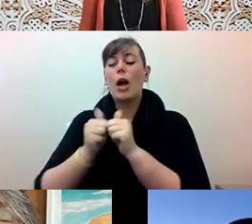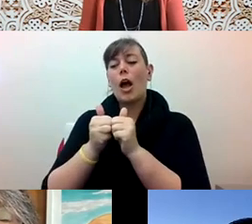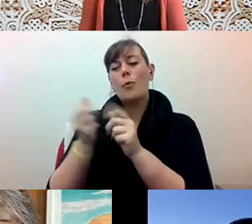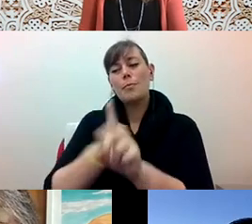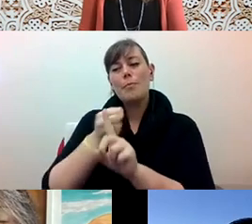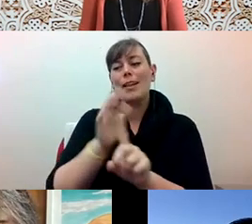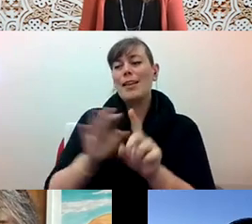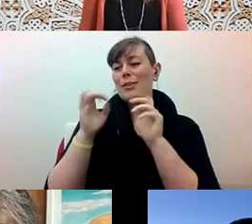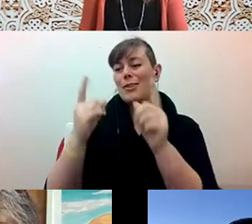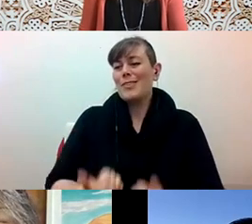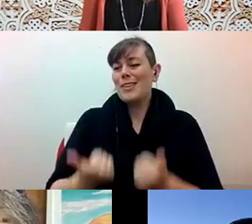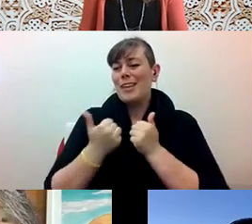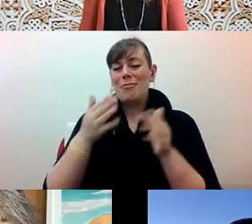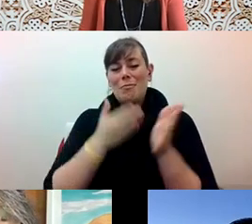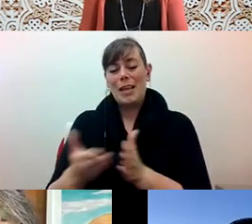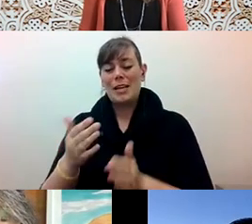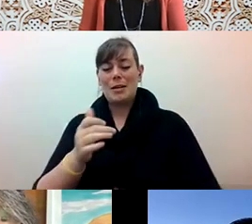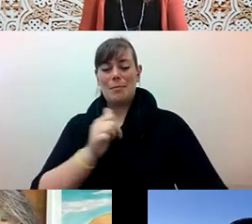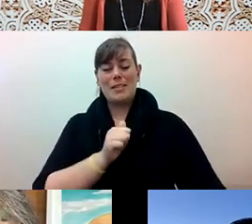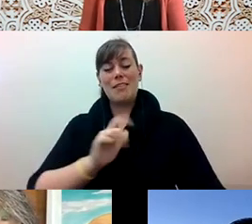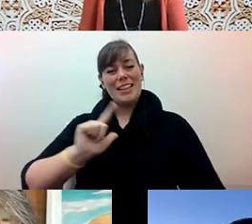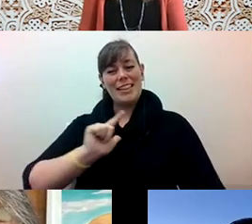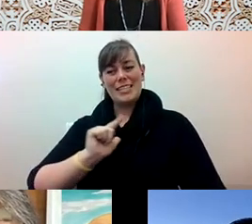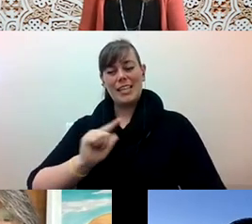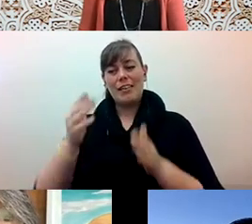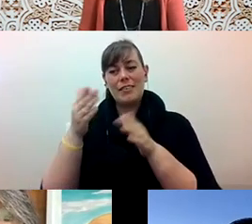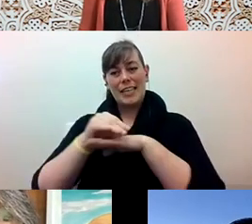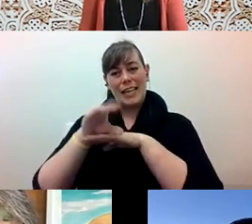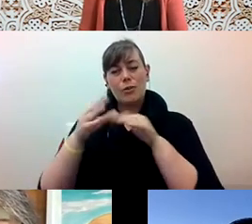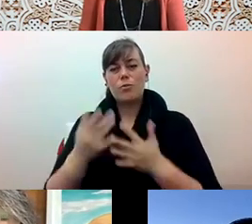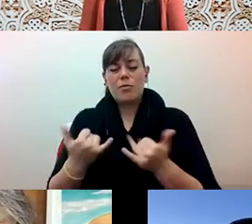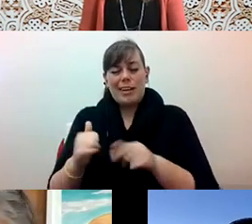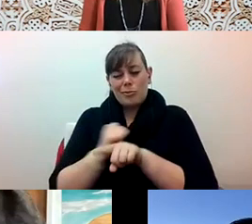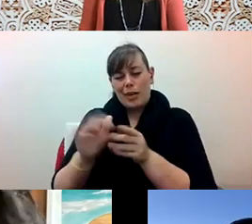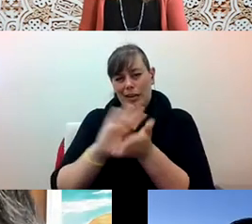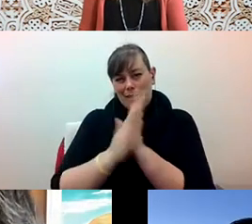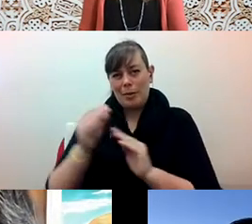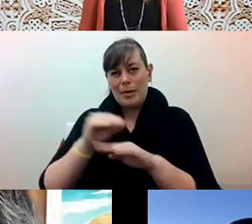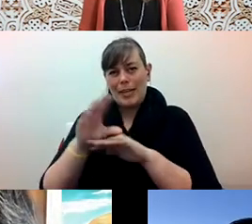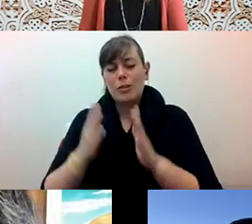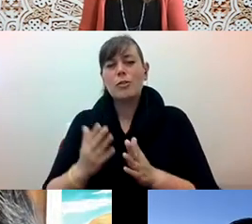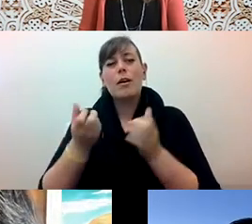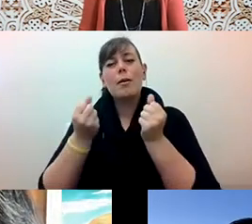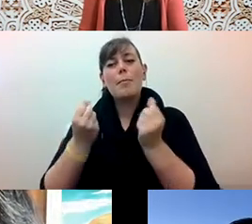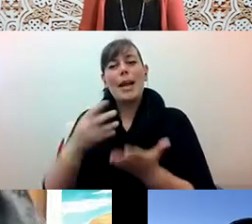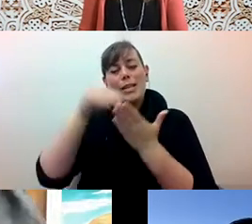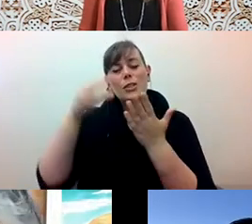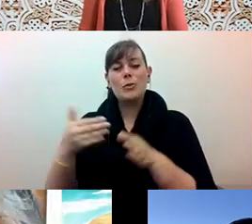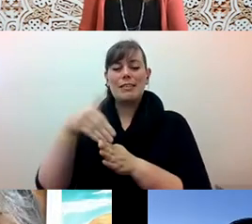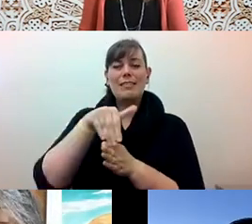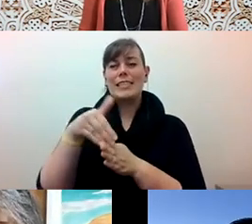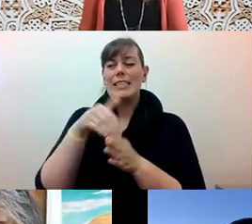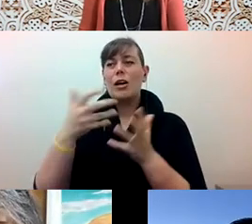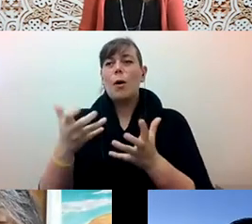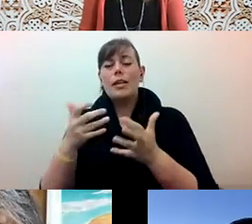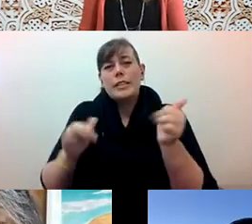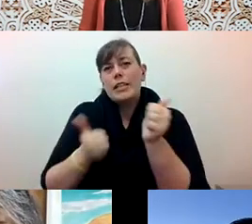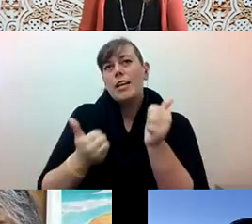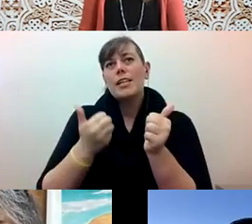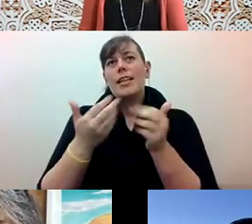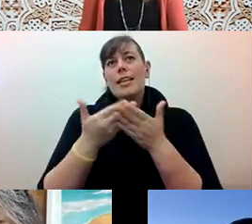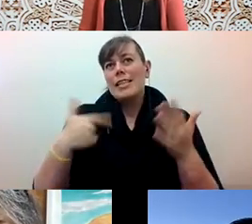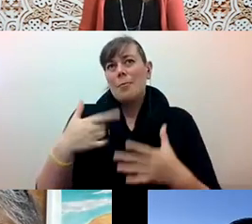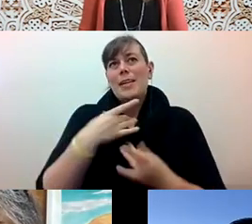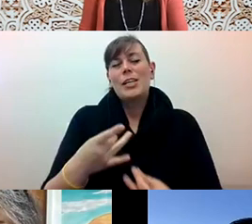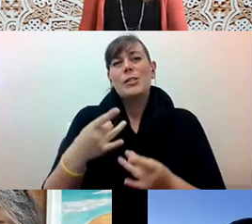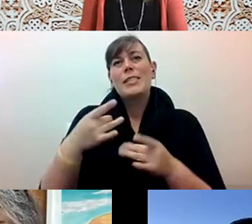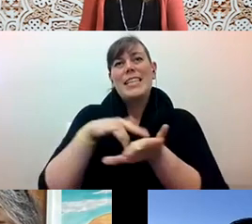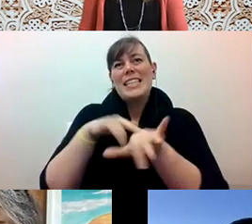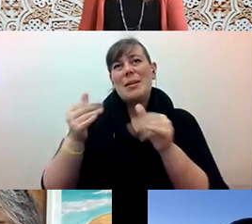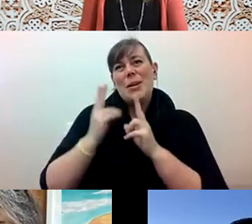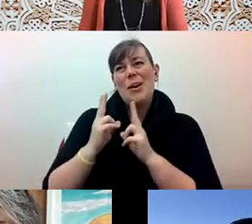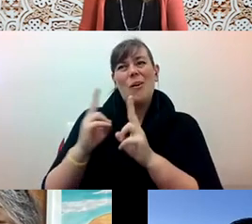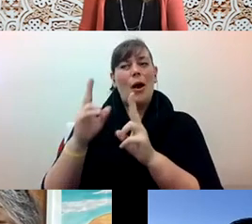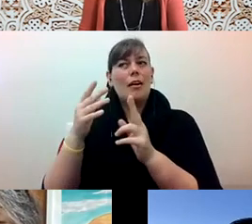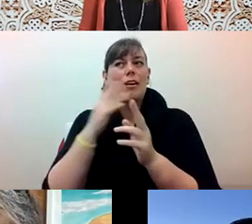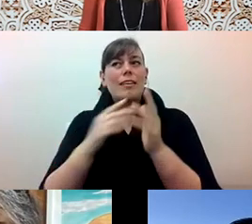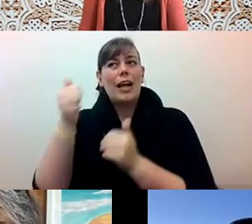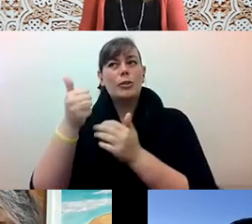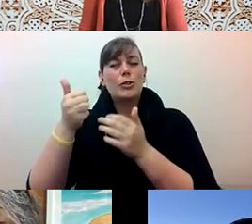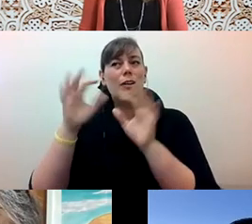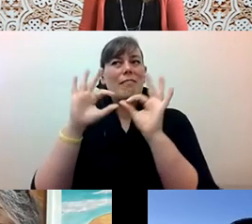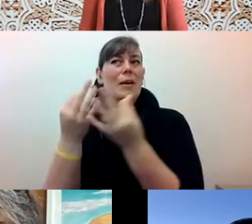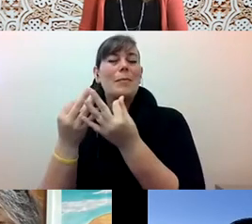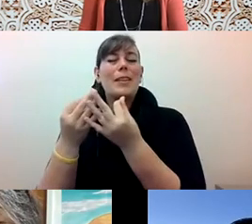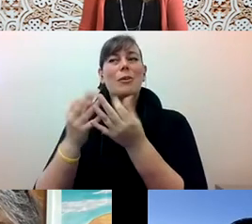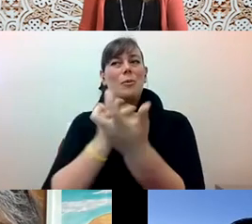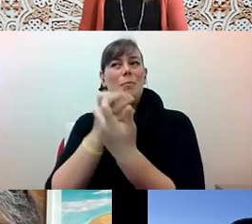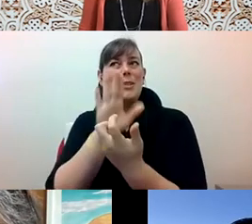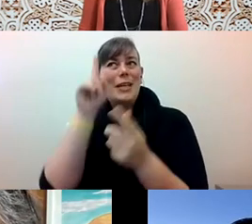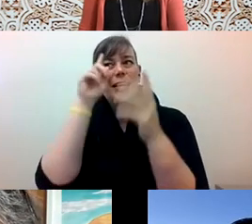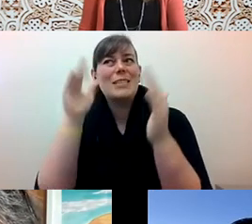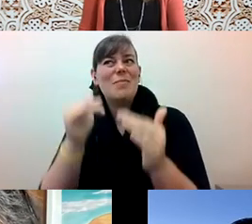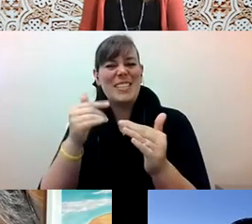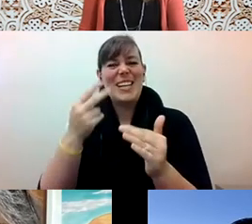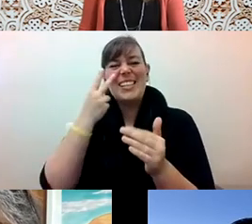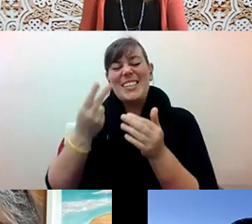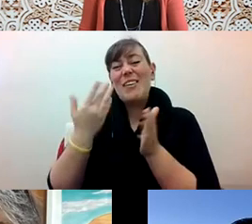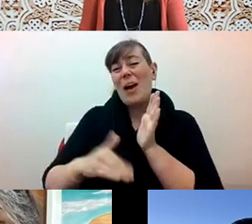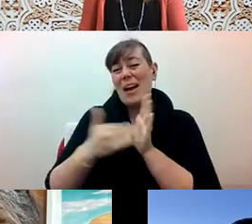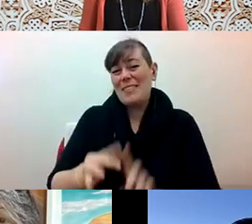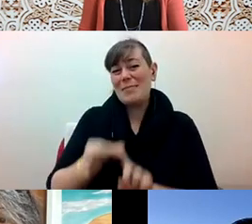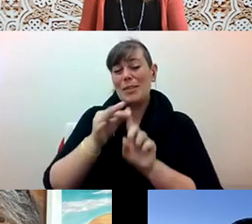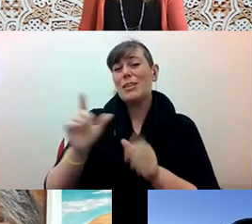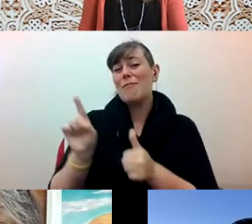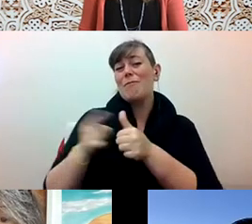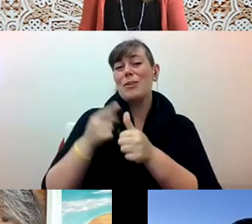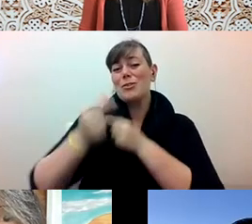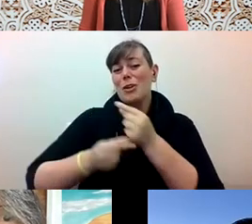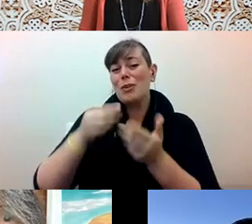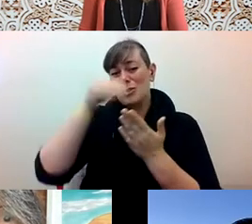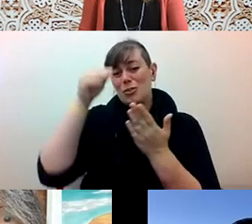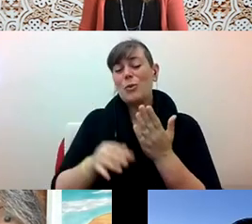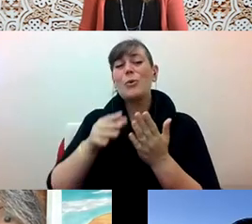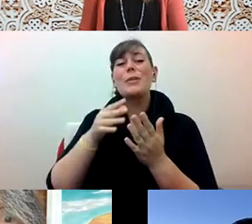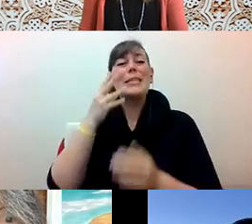Kyle Livie (he/him/his): As a Latina counselor in training, I find students are often in an in between state of wanting to pursue their passions, but also honoring their elders slash meeting expectations, I see a lot of this in first generation student experiences across various cultural identities.